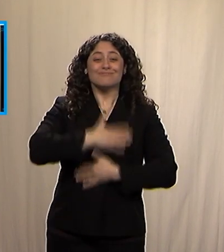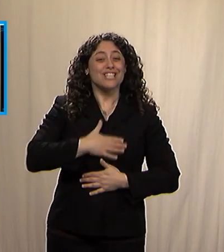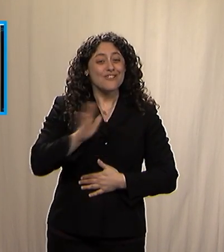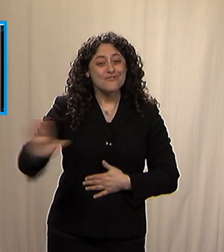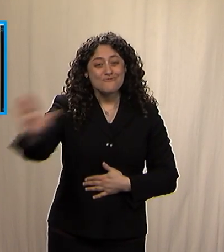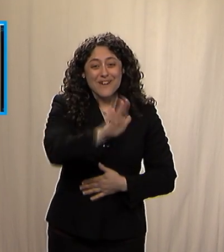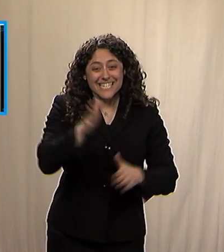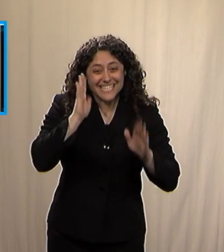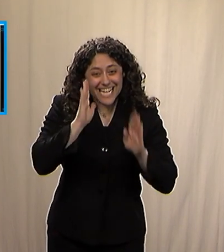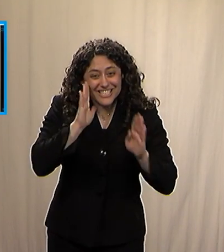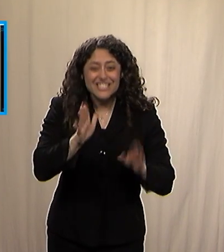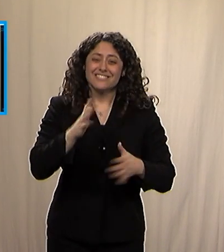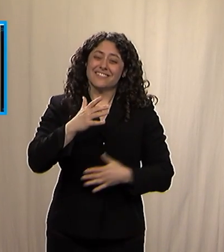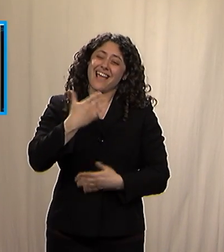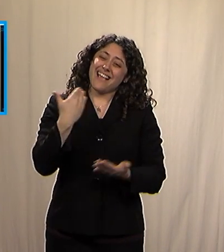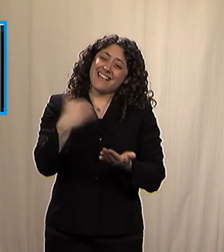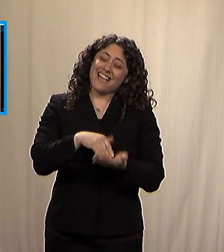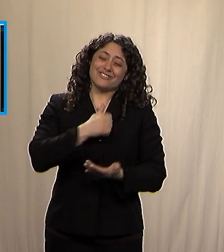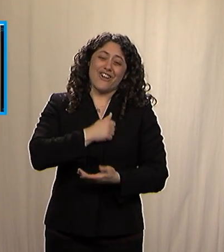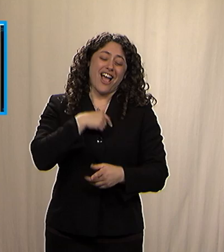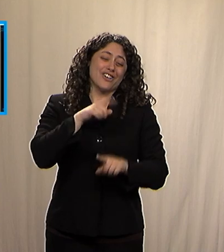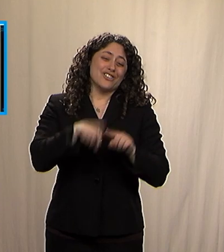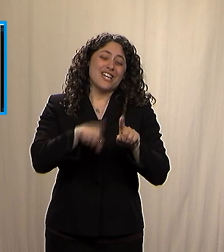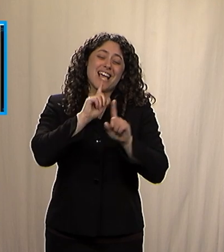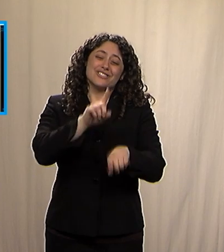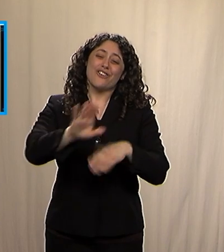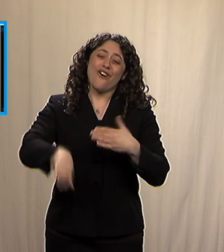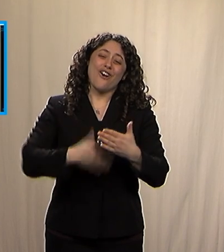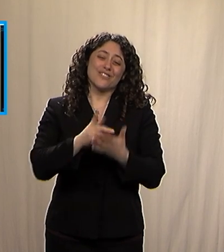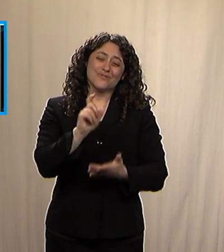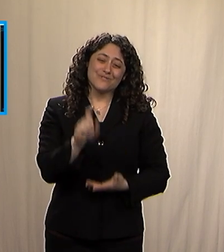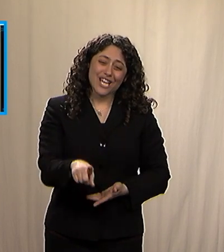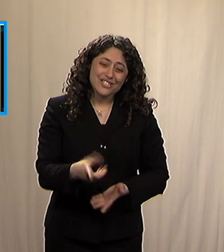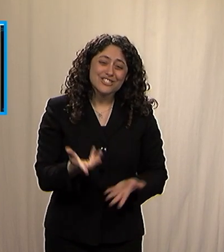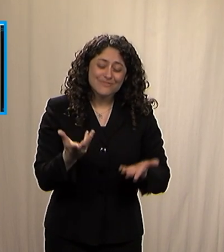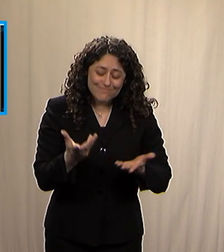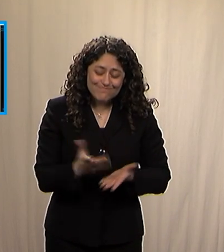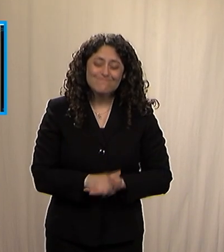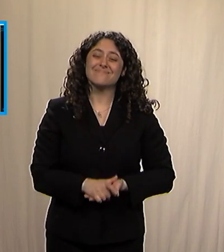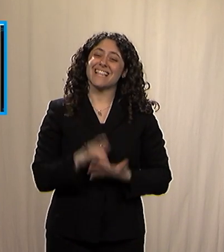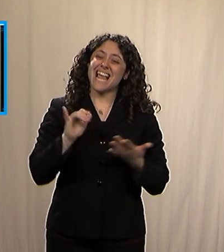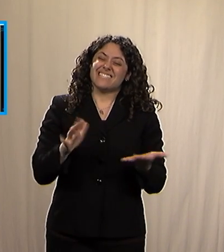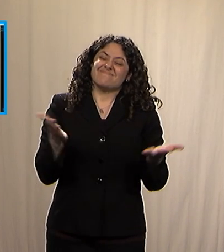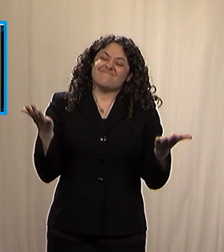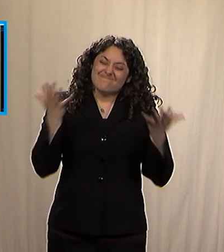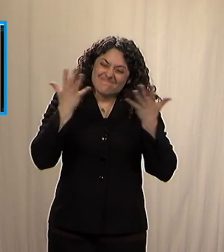I'm sorry I didn't get to all the questions. Unfortunately that's the nature of the beast sometimes.